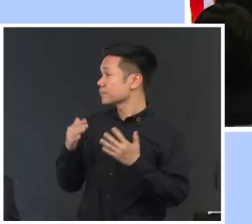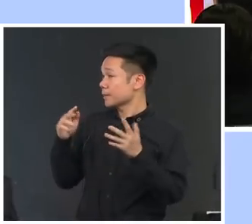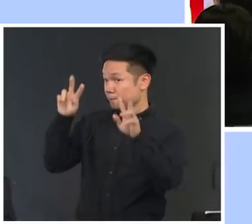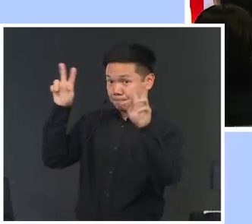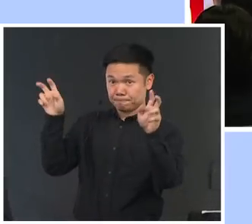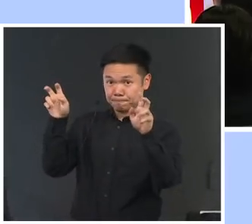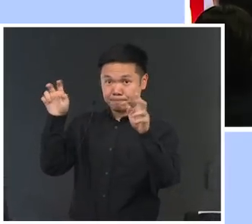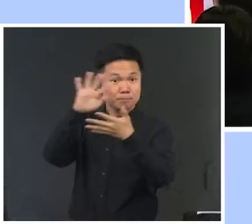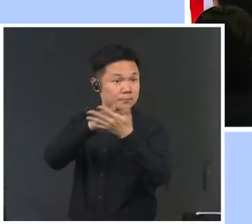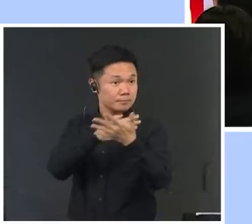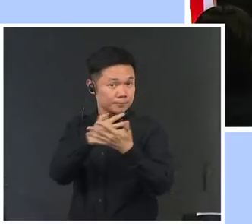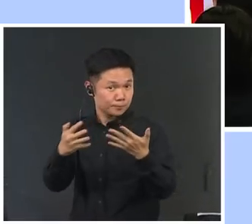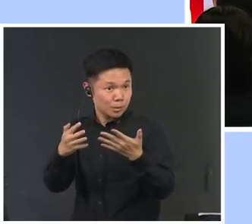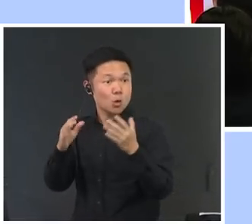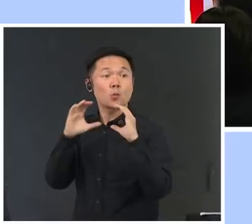The theme